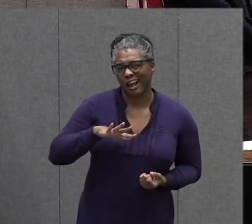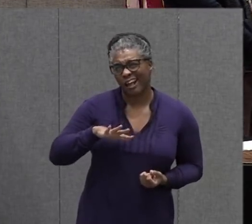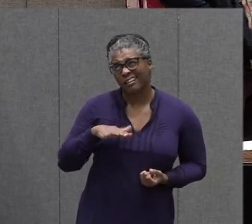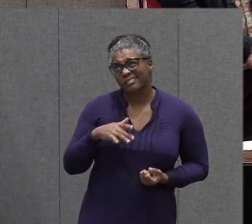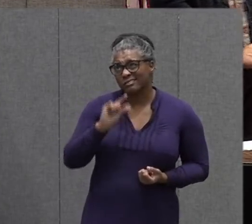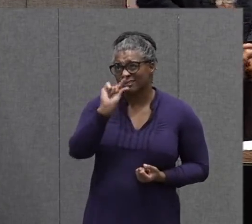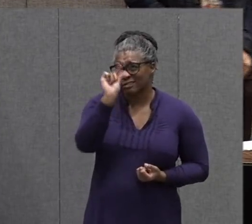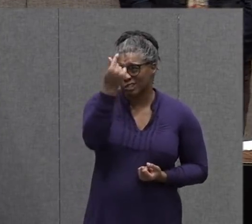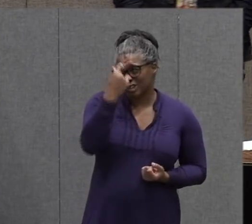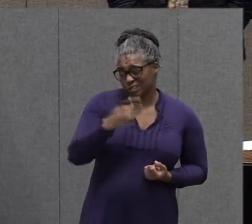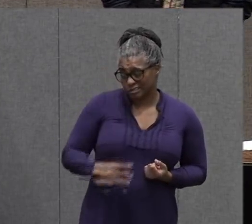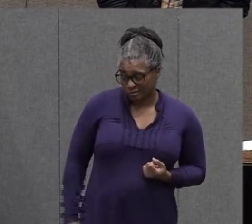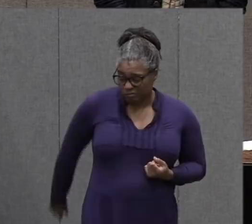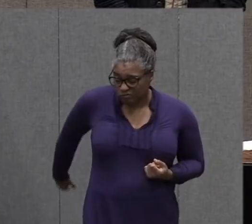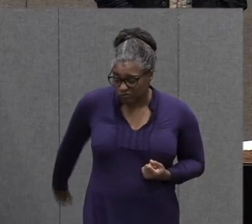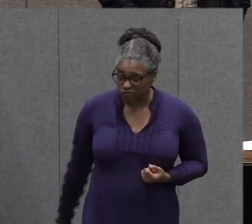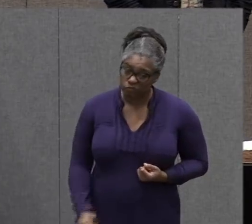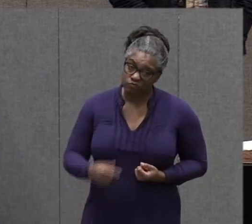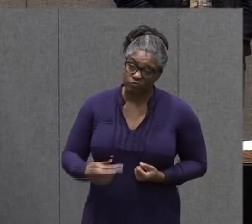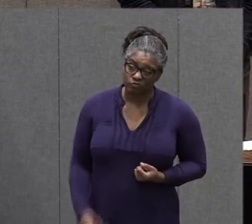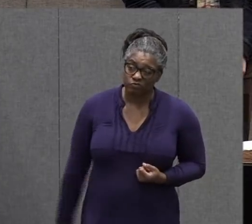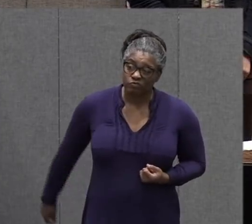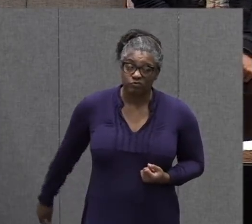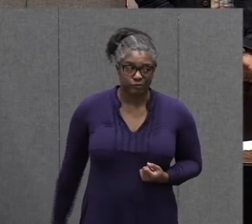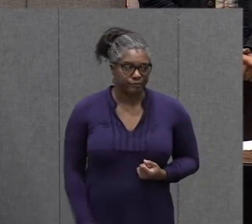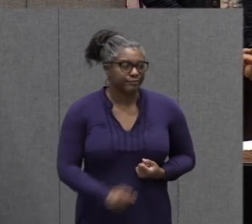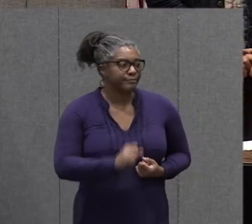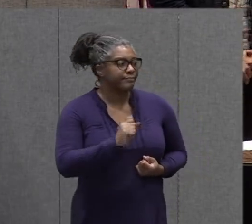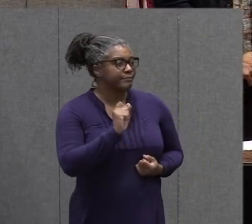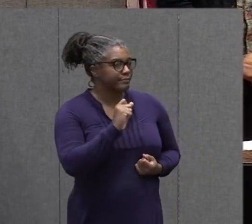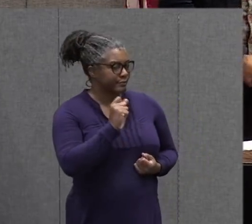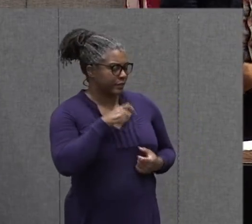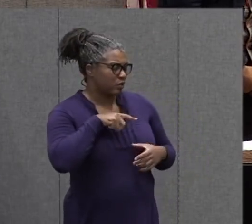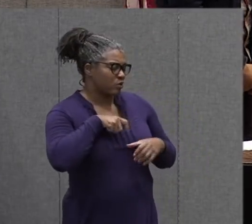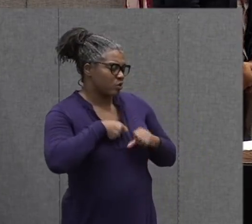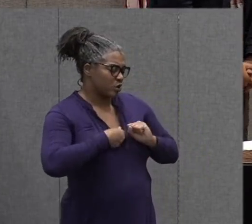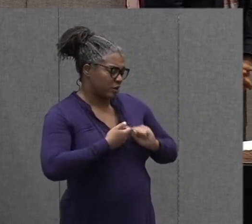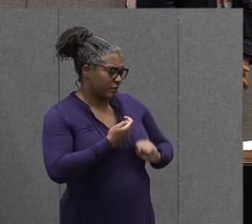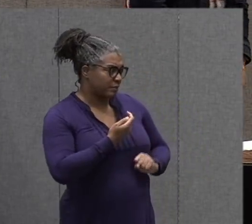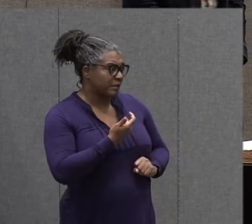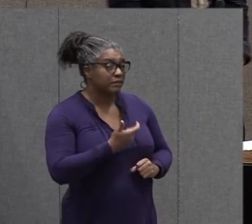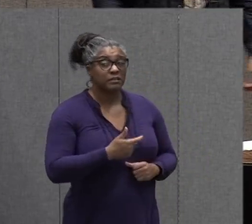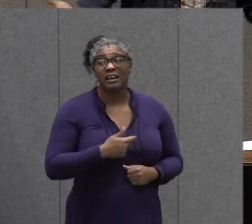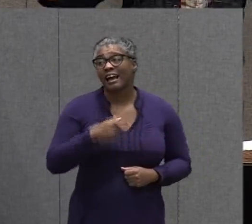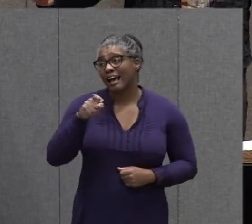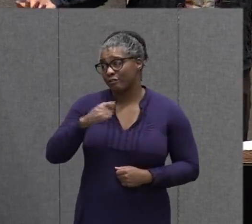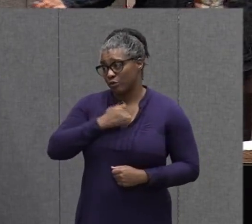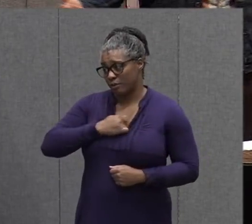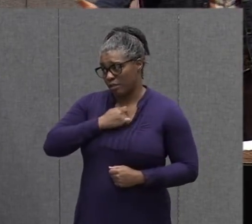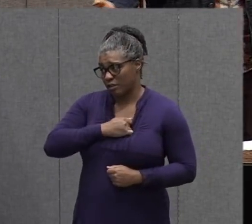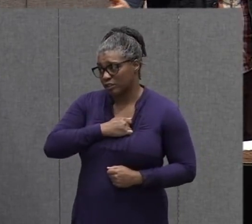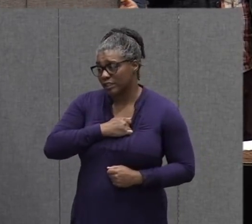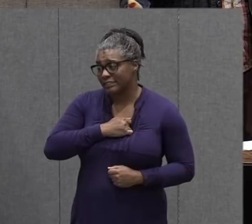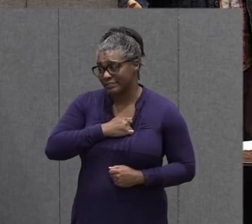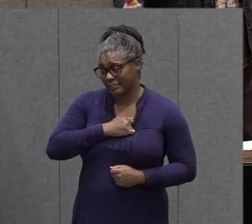[Miss Garcia] Yes, I, was a little hurt. [Mr. R.] I need to apologize. [Miss Garcia] Really? [Mr. R.] And I want it to come from the heart. [Miss Garcia] Awwww,